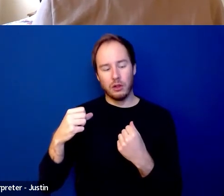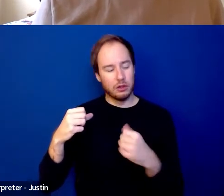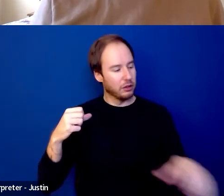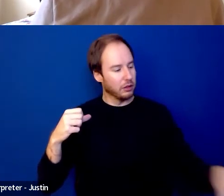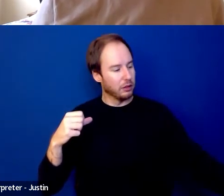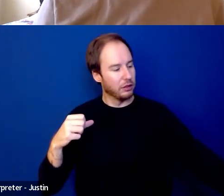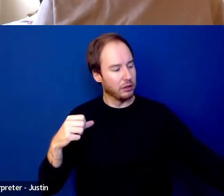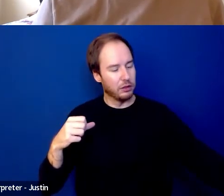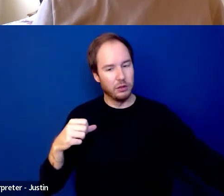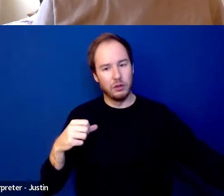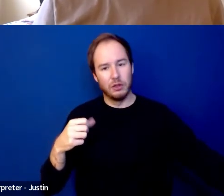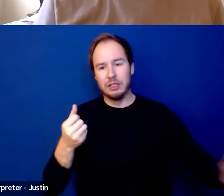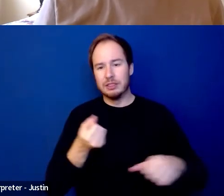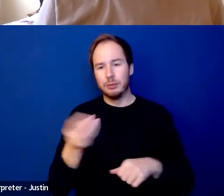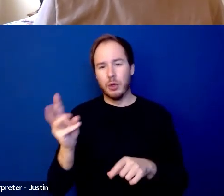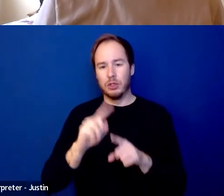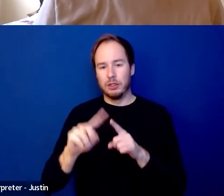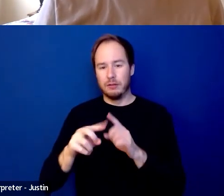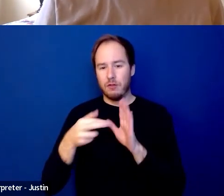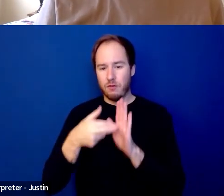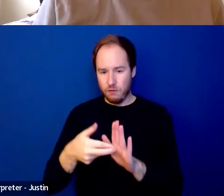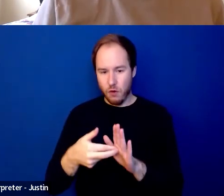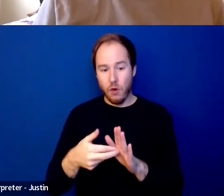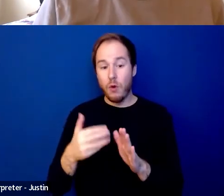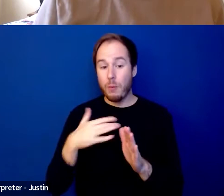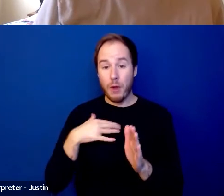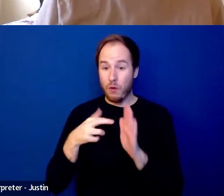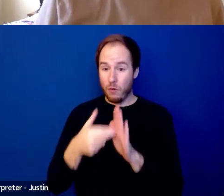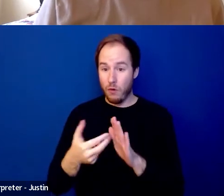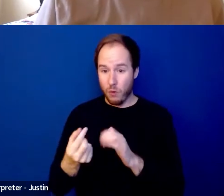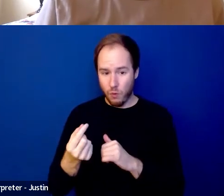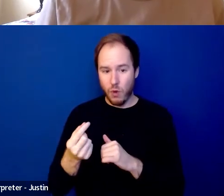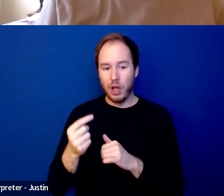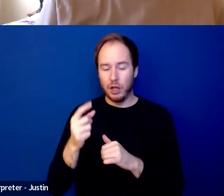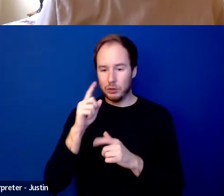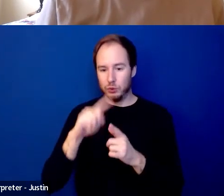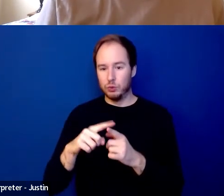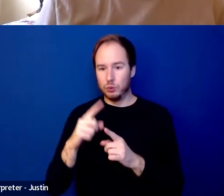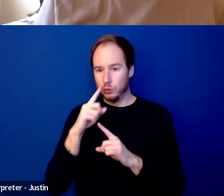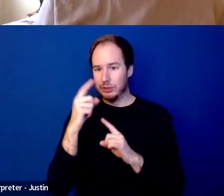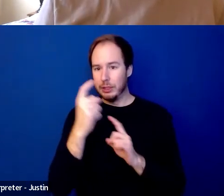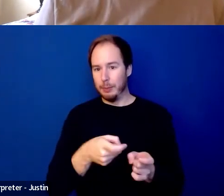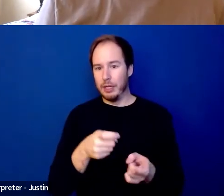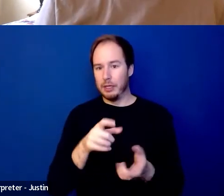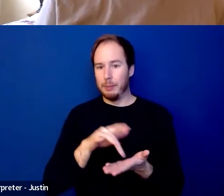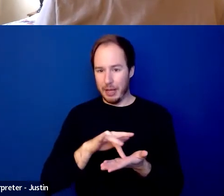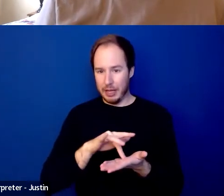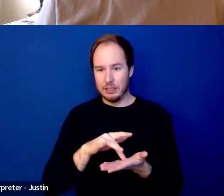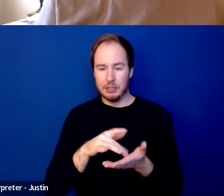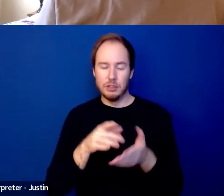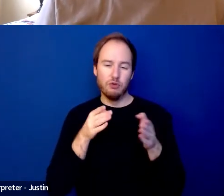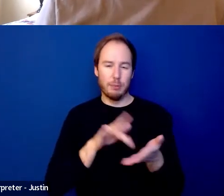a multitude of roles. And one of those roles is with the Street Medicine Program there.